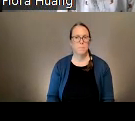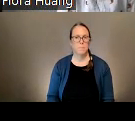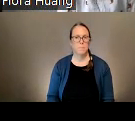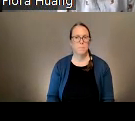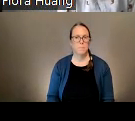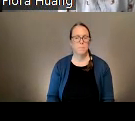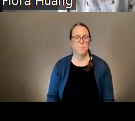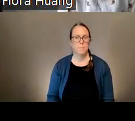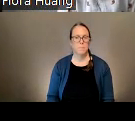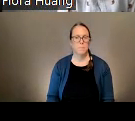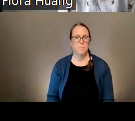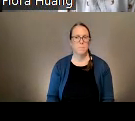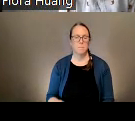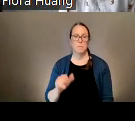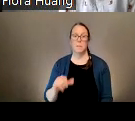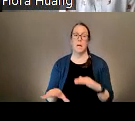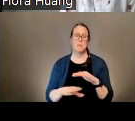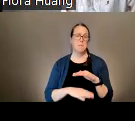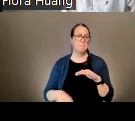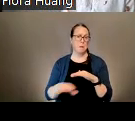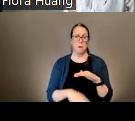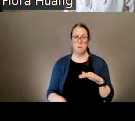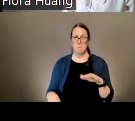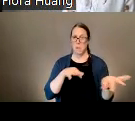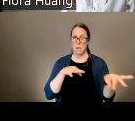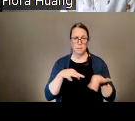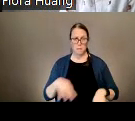So that's just a very bare bones definition of tagging.